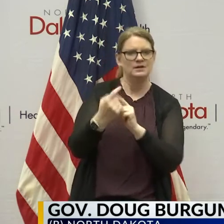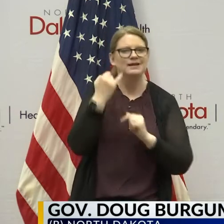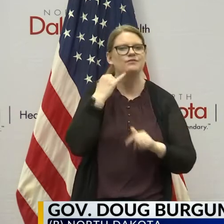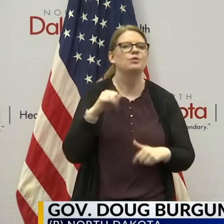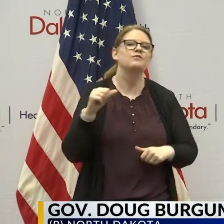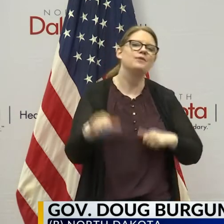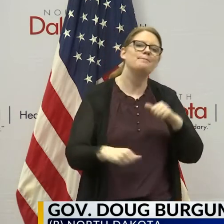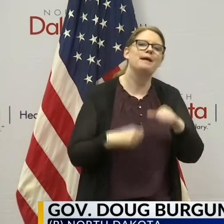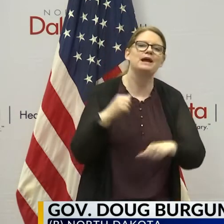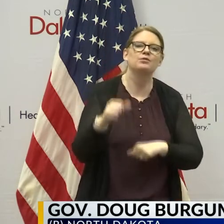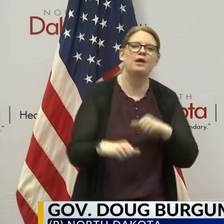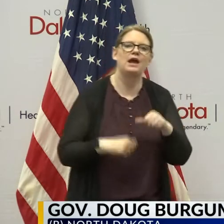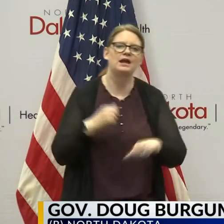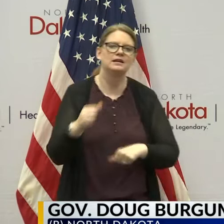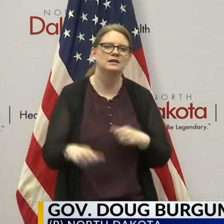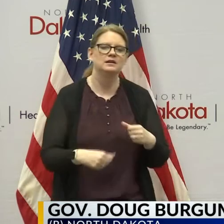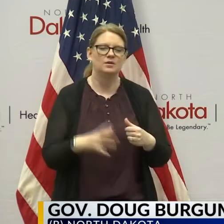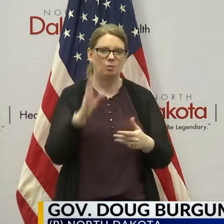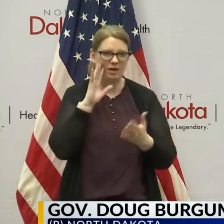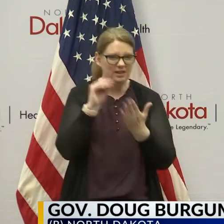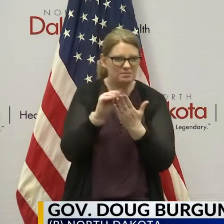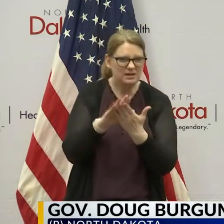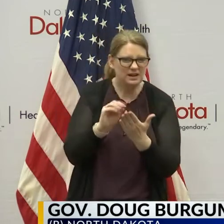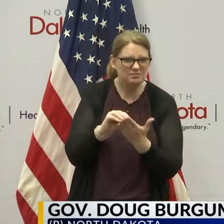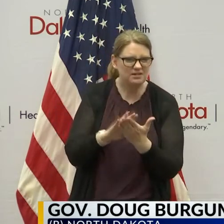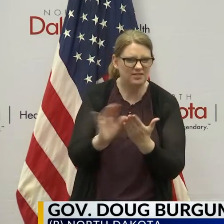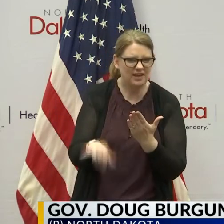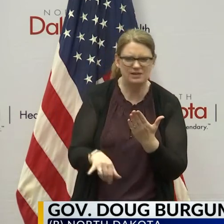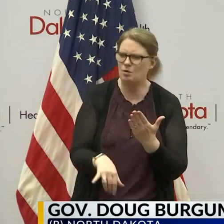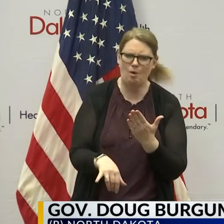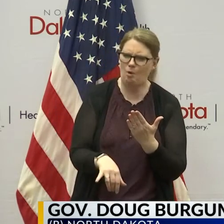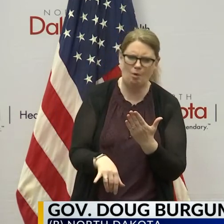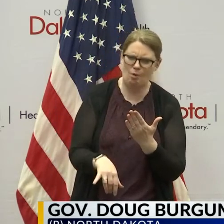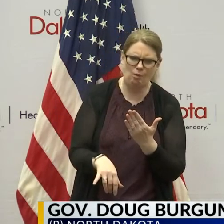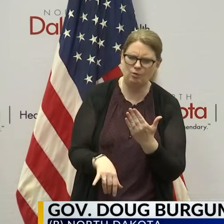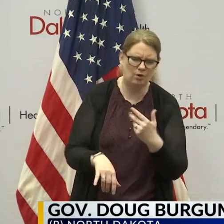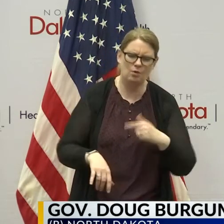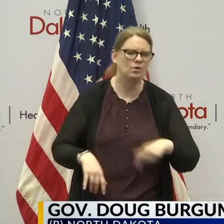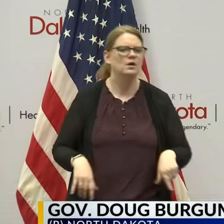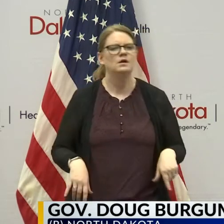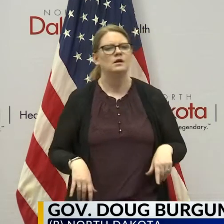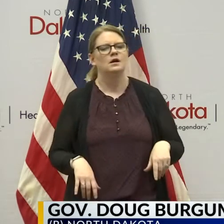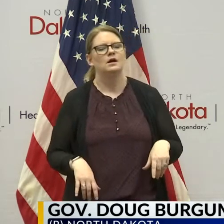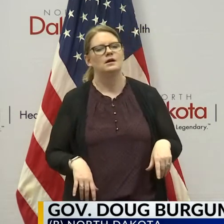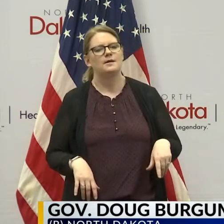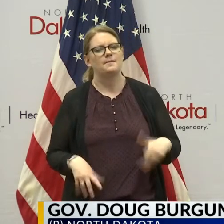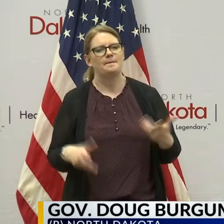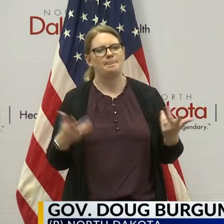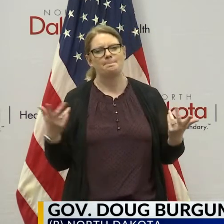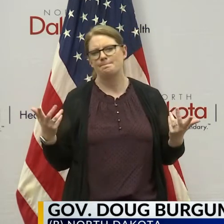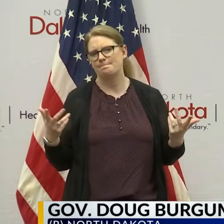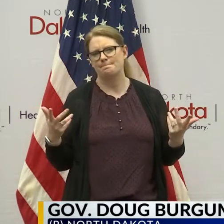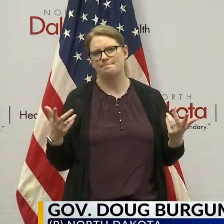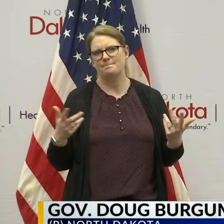IF YOU HAVE BEEN IN A NARROW DISTANCE TO SOMEONE FOR MORE THAN 15 MINUTES. SAY YOU ARE OUT ON A BIKE RIDE